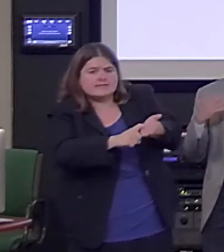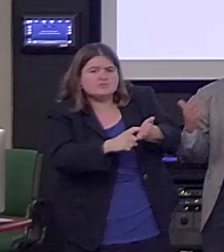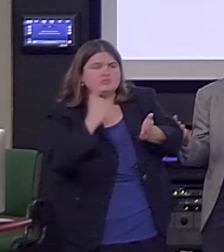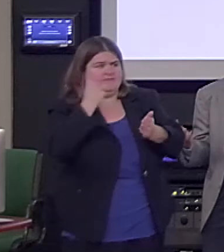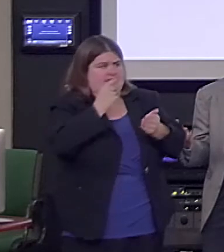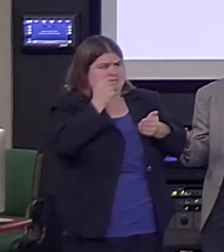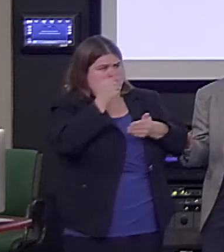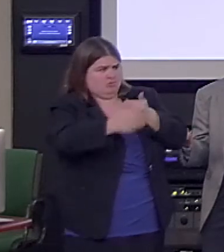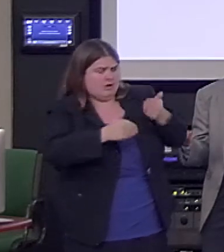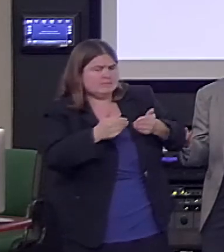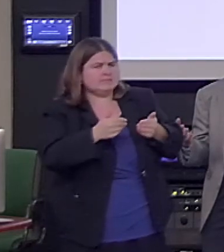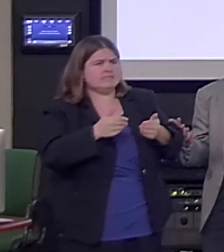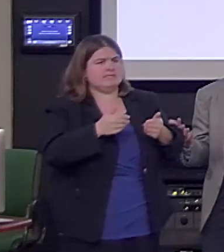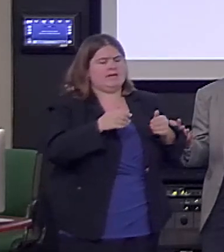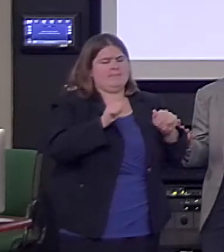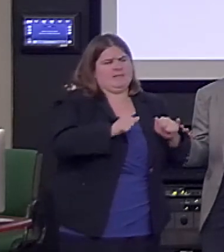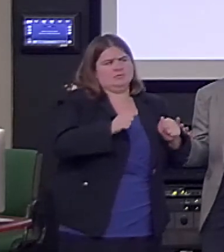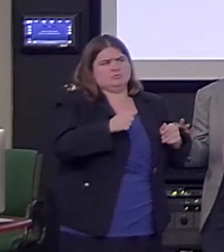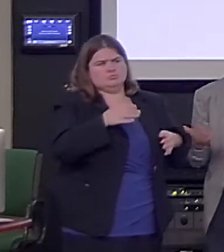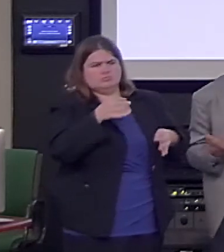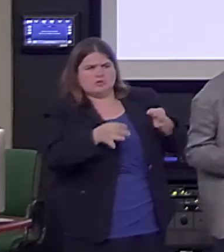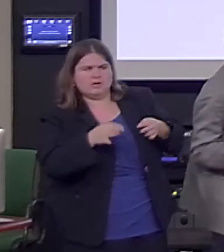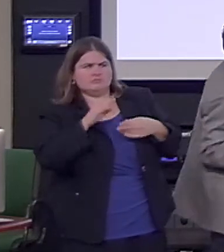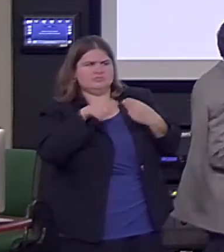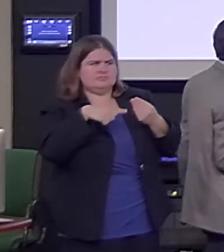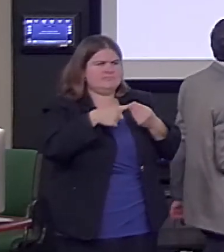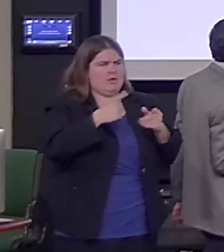judgment of attributes about faces had any,